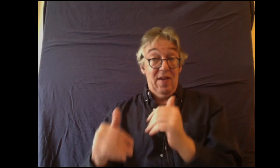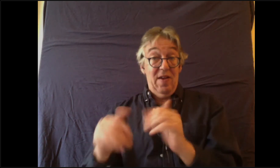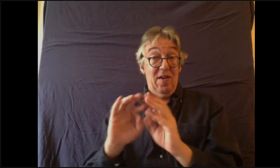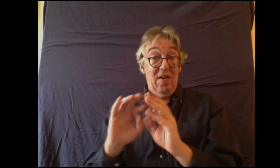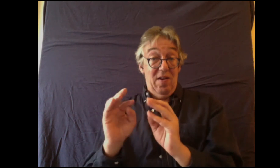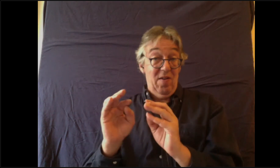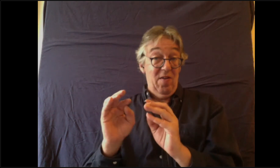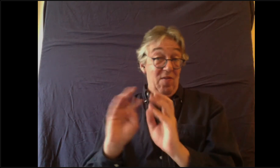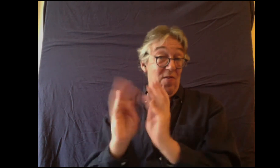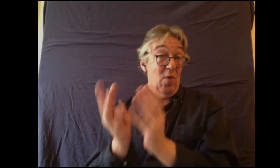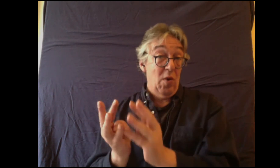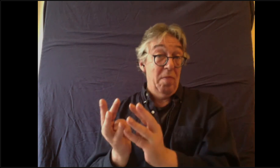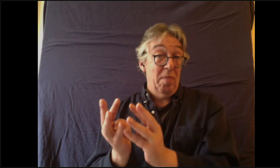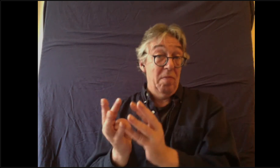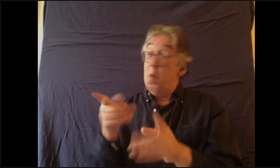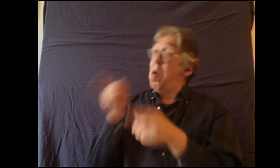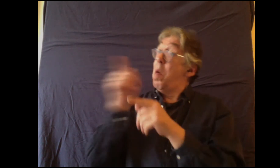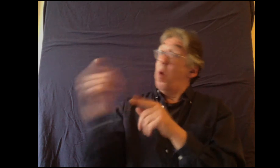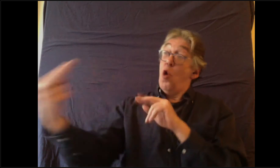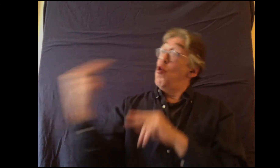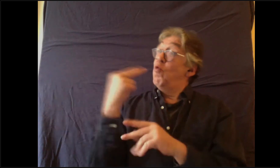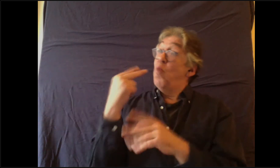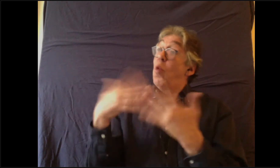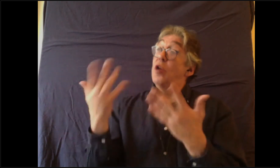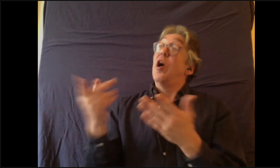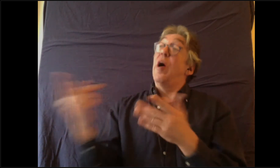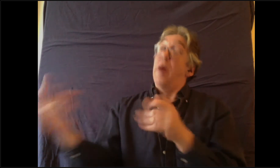what we're advocating for and jointly advocate with us.